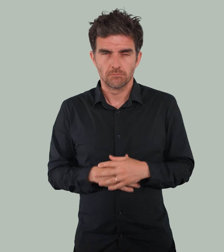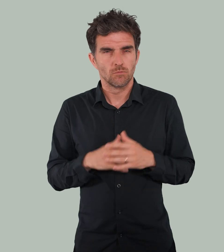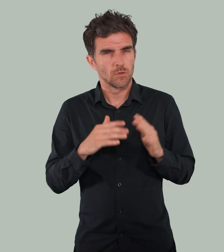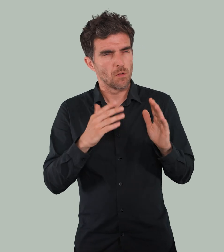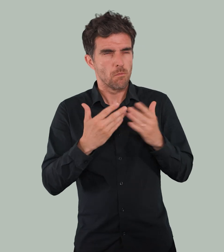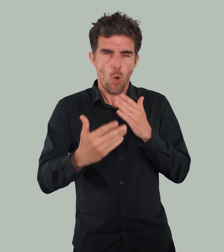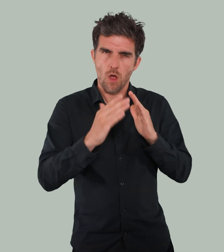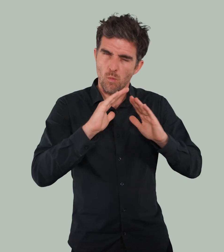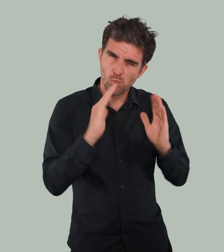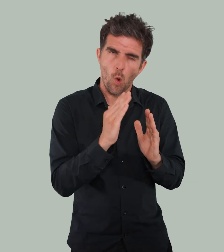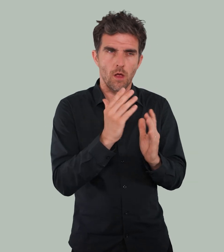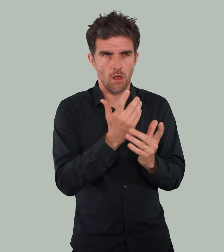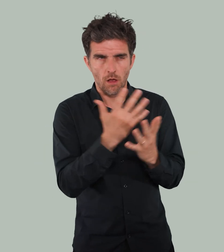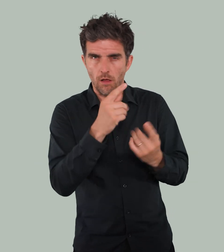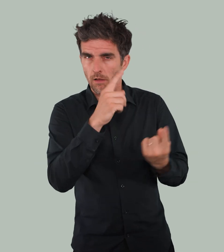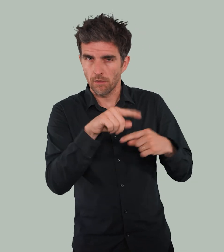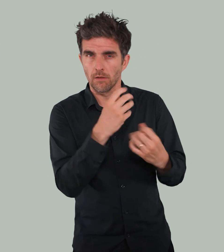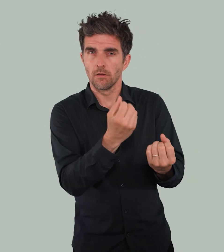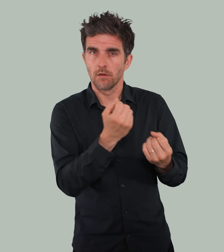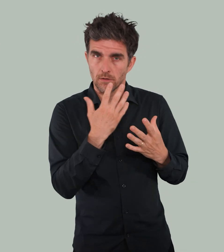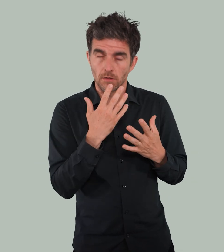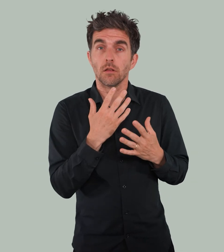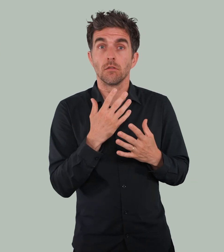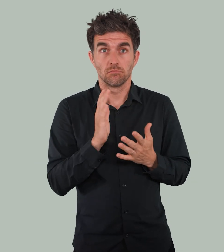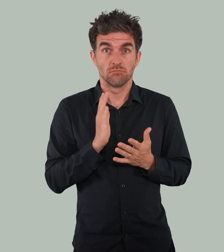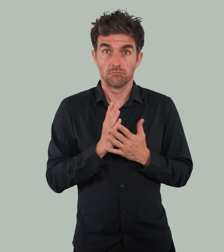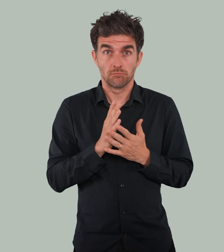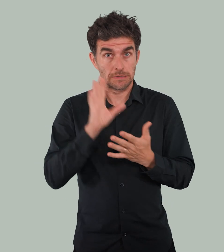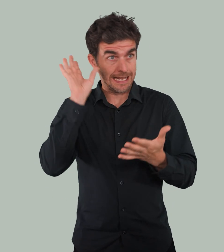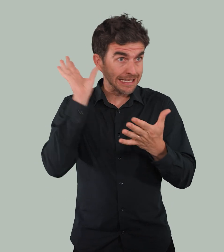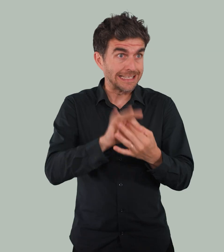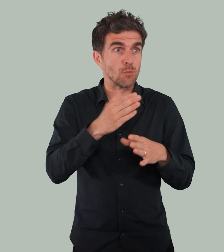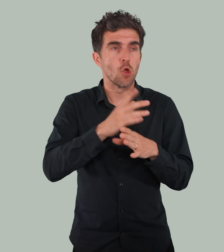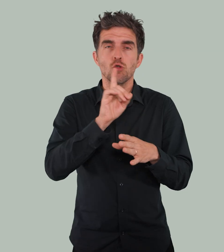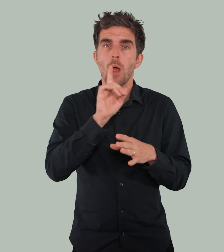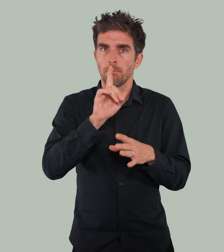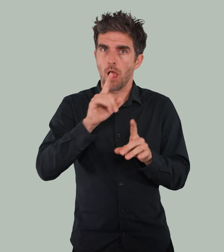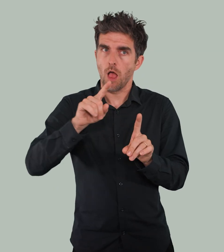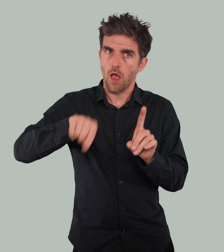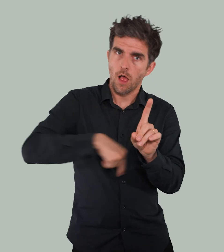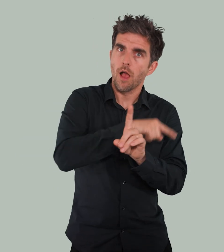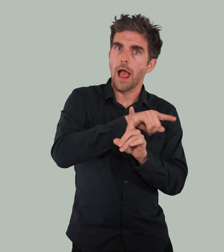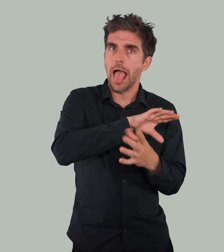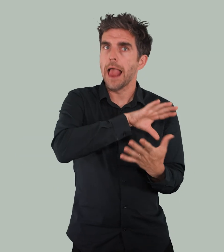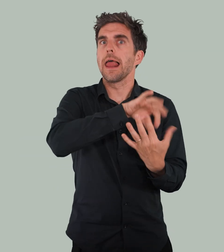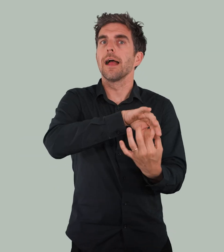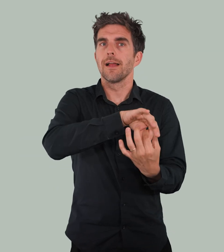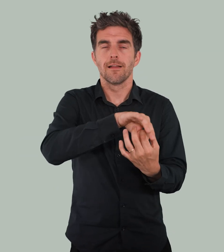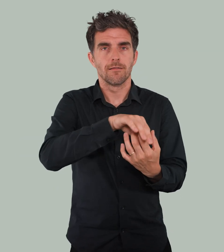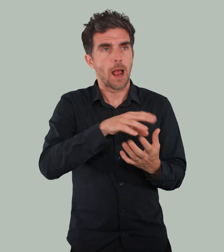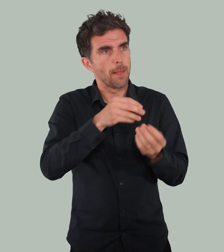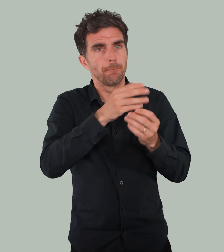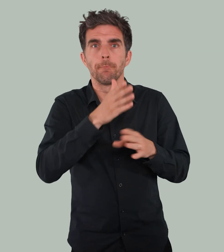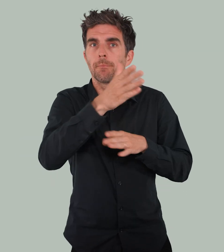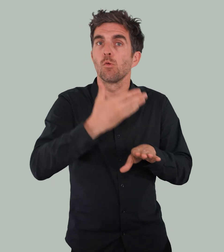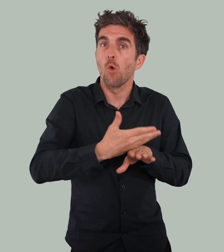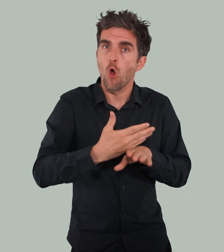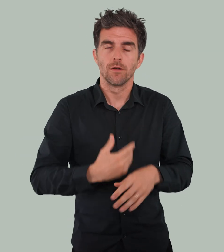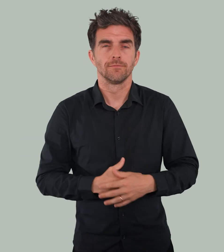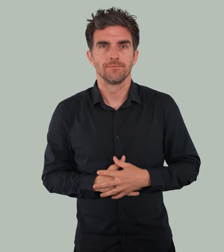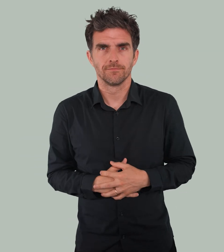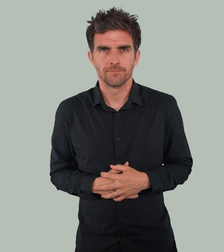A further small number say it indirectly supports their ability to work.